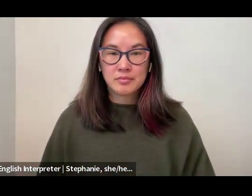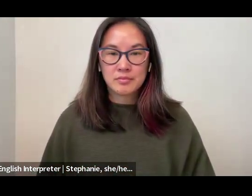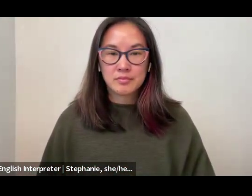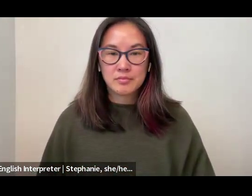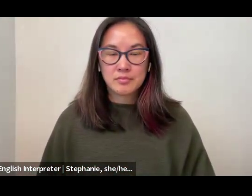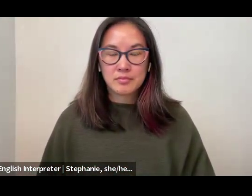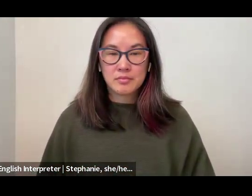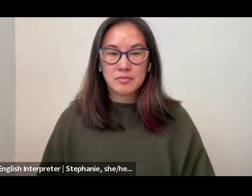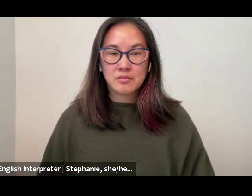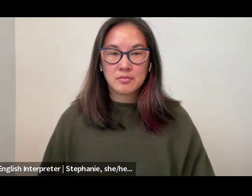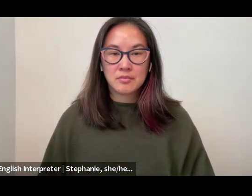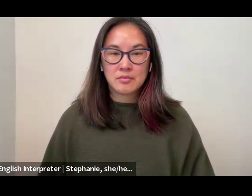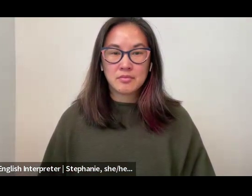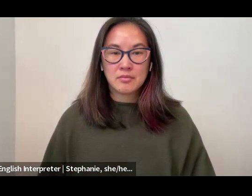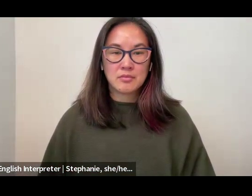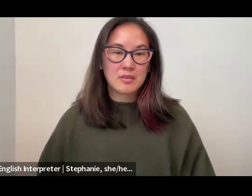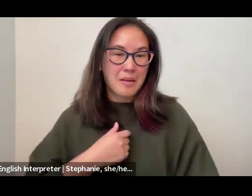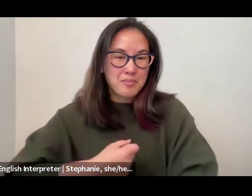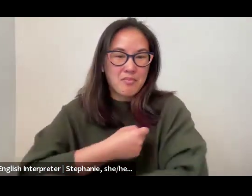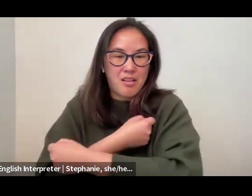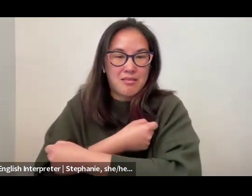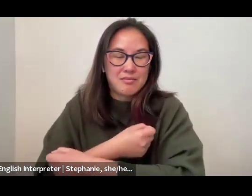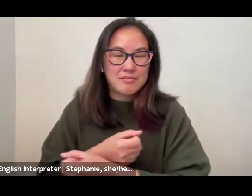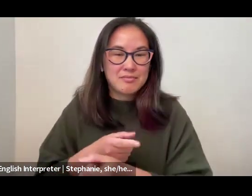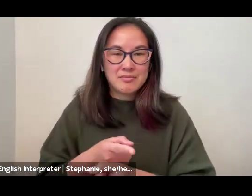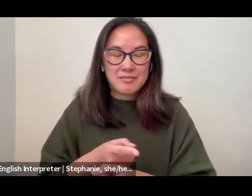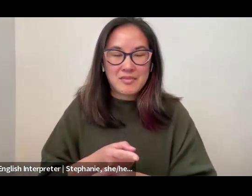And we're going to hang out for a whole 30 seconds.